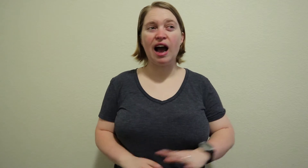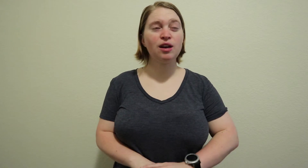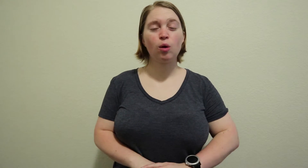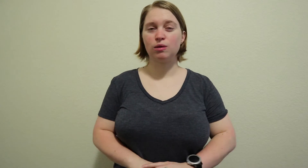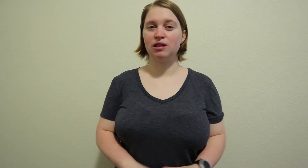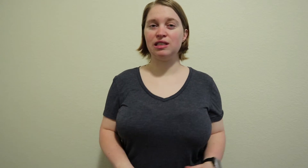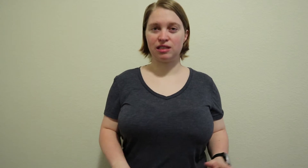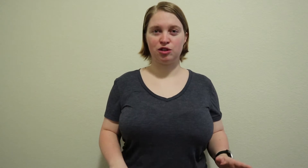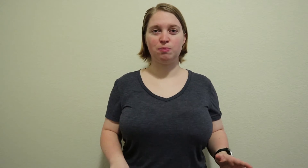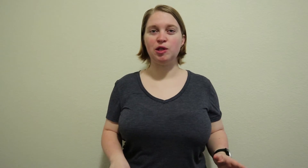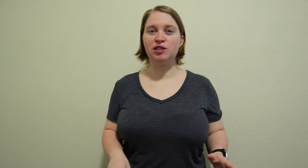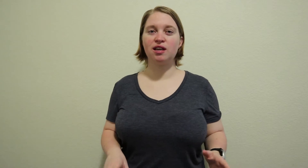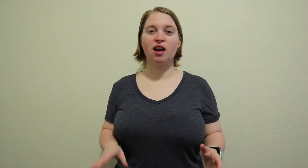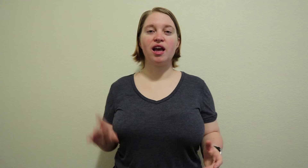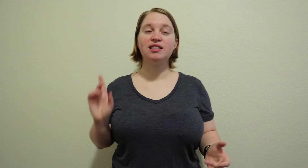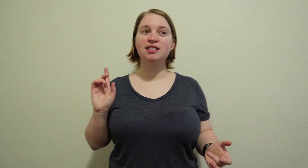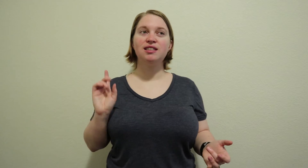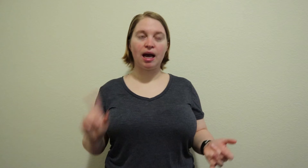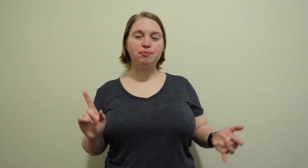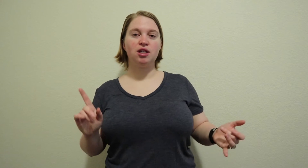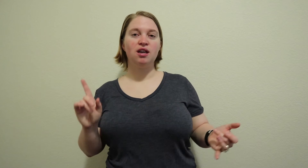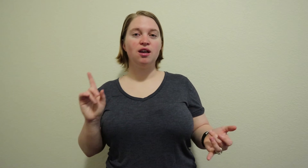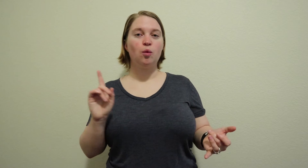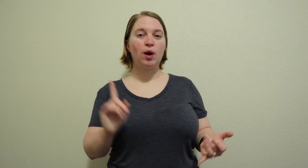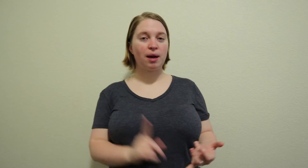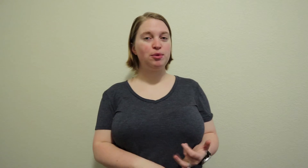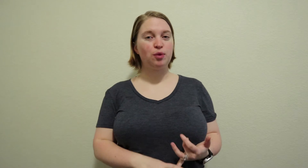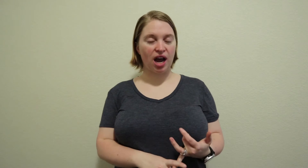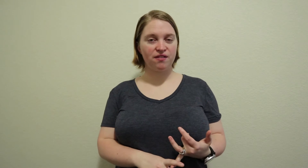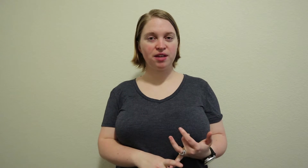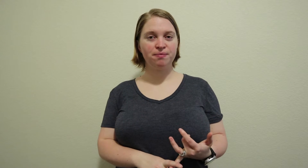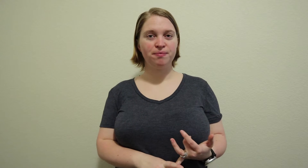I don't listen to music except when I'm driving